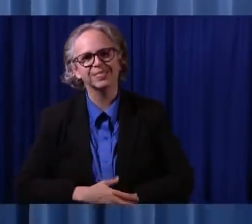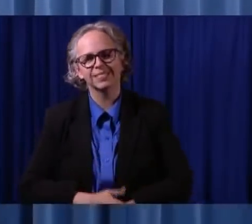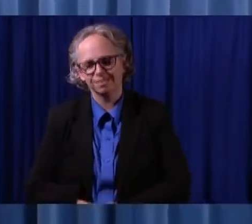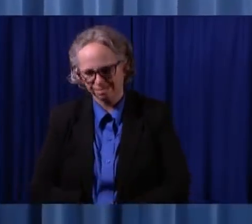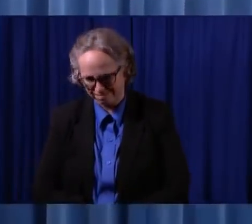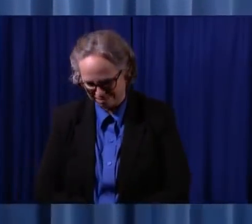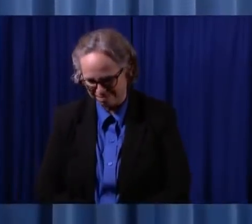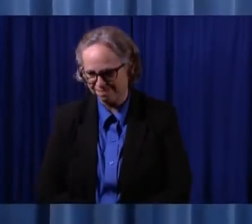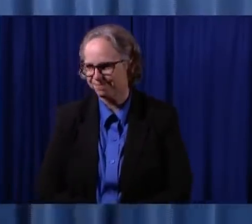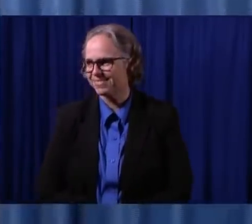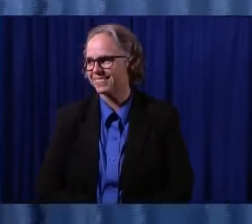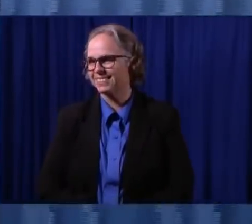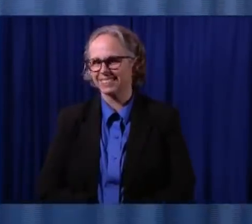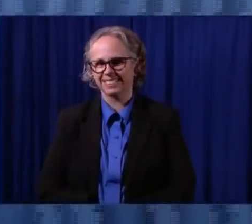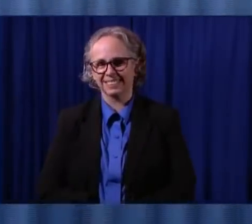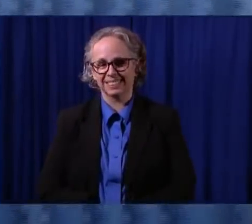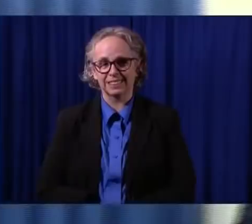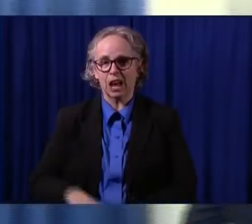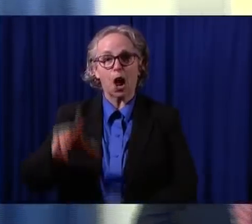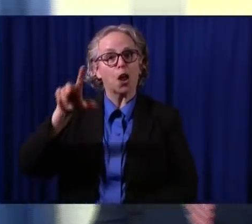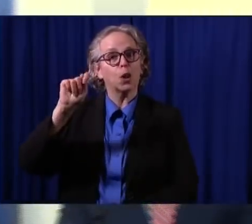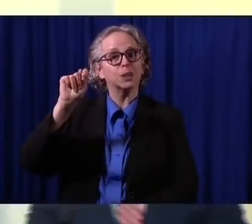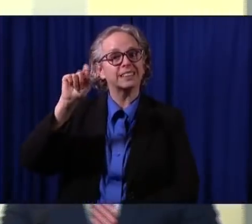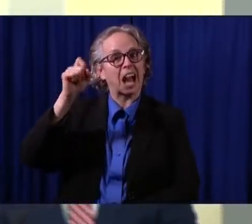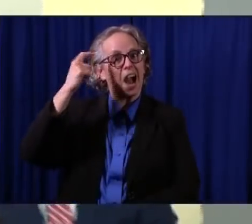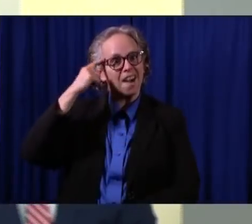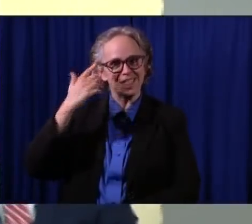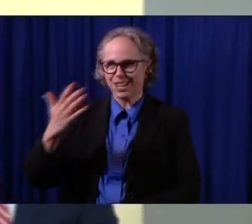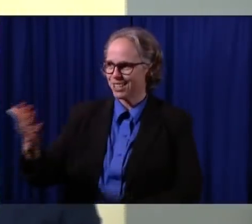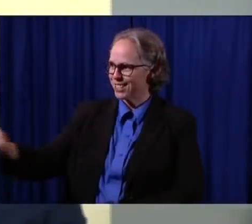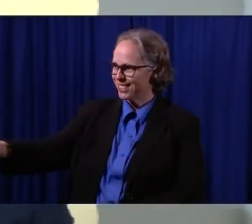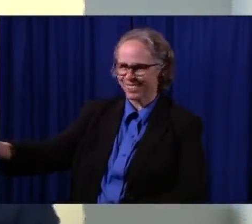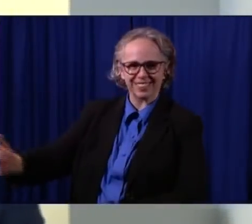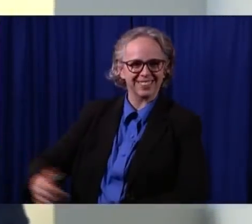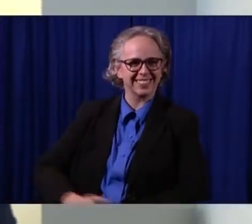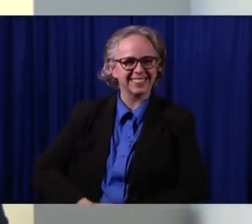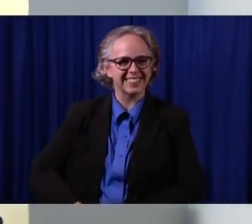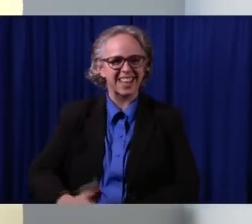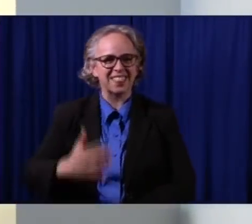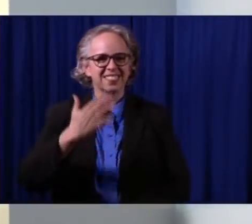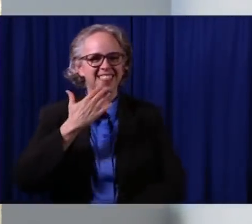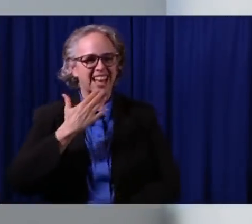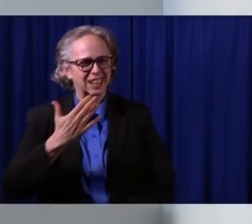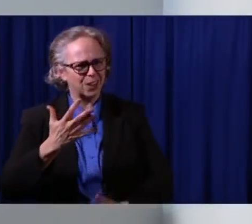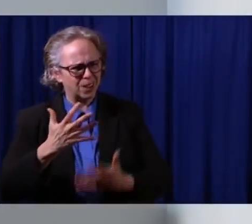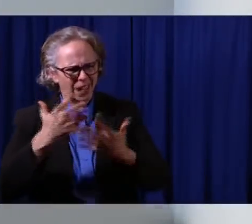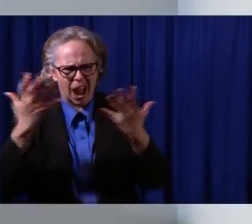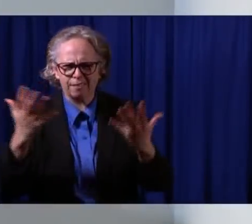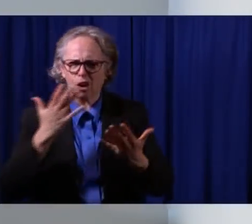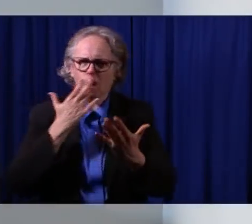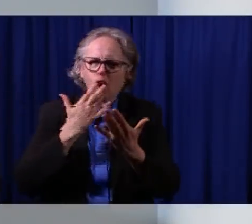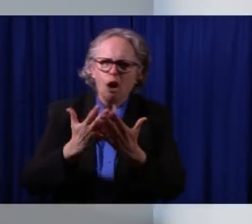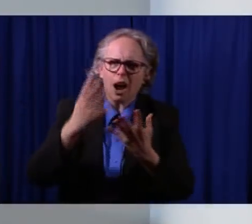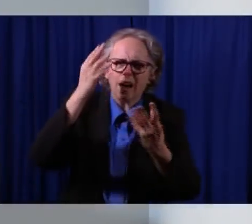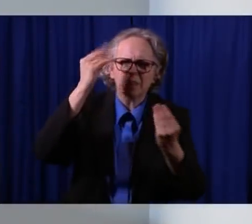VIRUS THAT CAN TRIGGER THEIR ASTHMA. DR. EDWARDS, THANK YOU VERY, VERY MUCH. WE WILL LET YOU GET BACK TO HELPING KIDS, BUT APPRECIATE IT VERY MUCH.